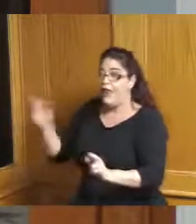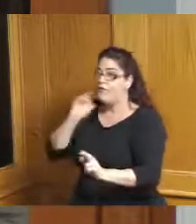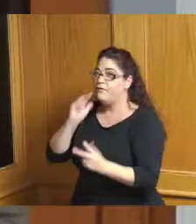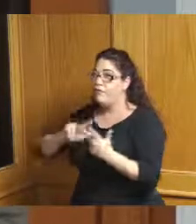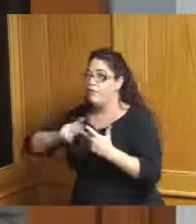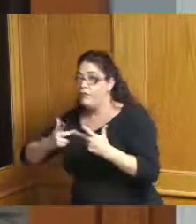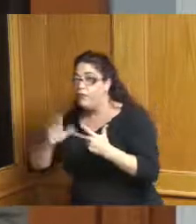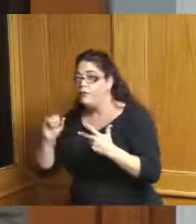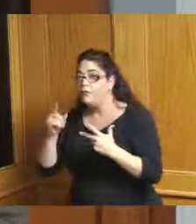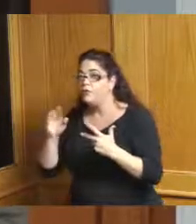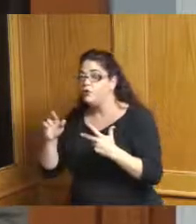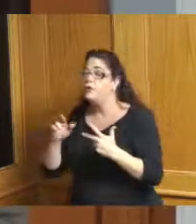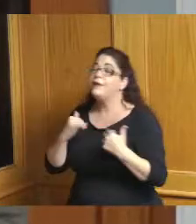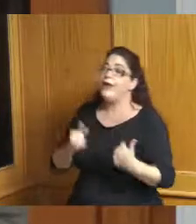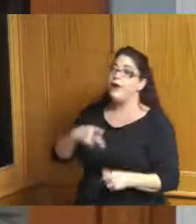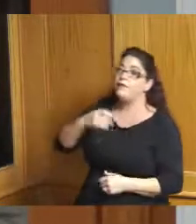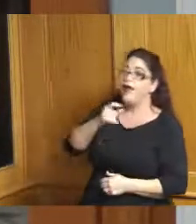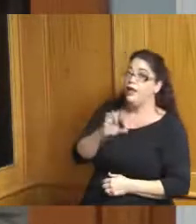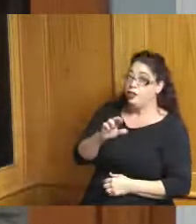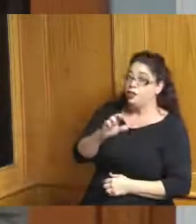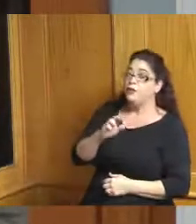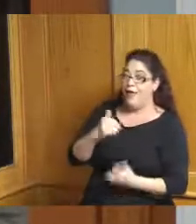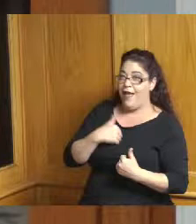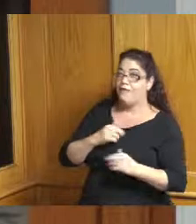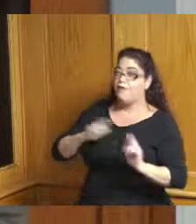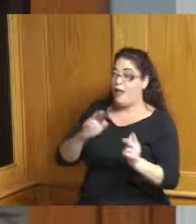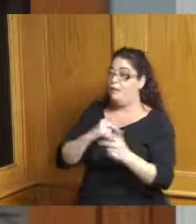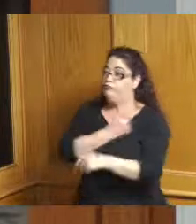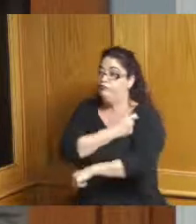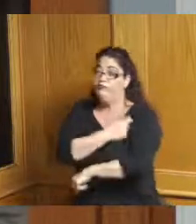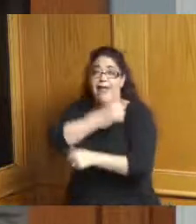but we are out there doing booster shots and every shot counts and we're excited about it